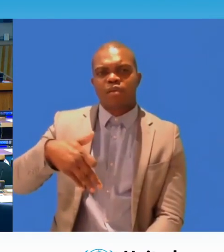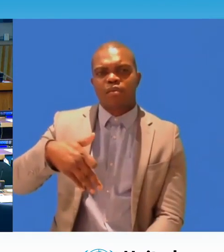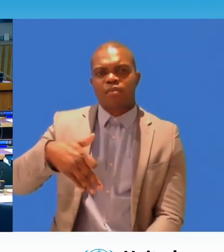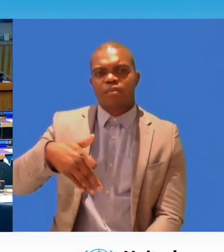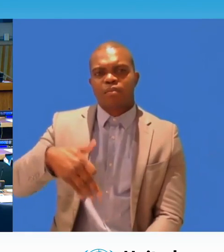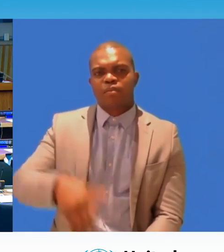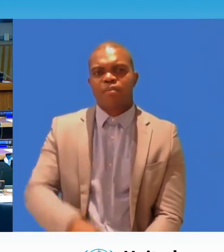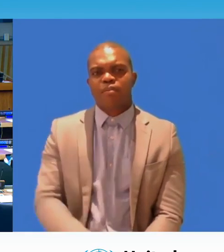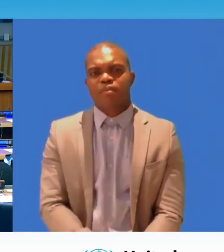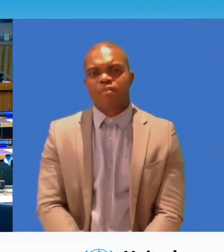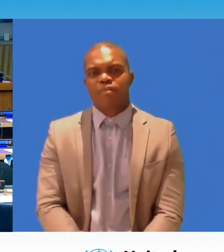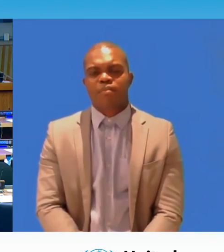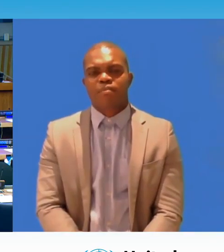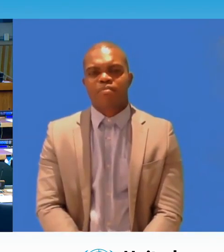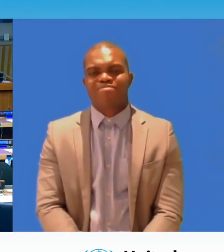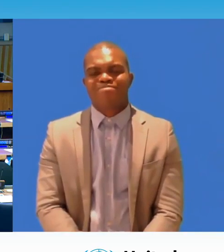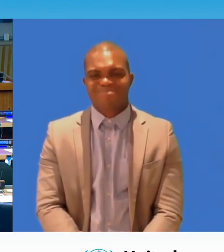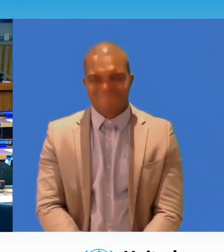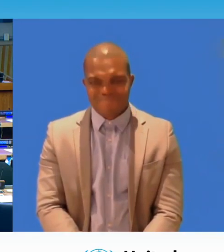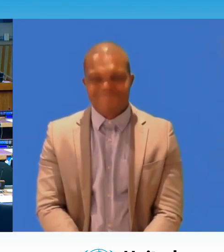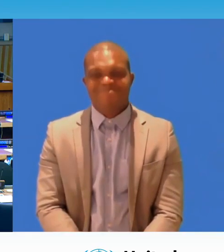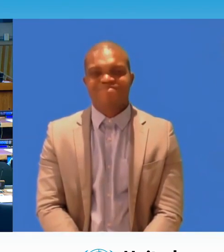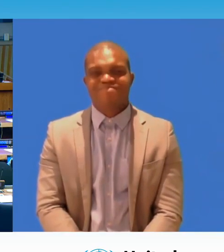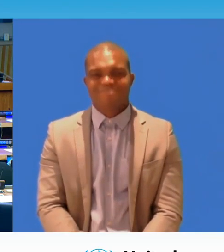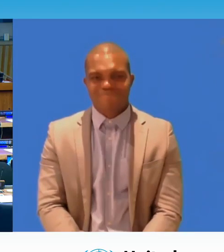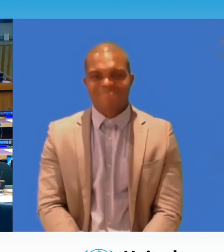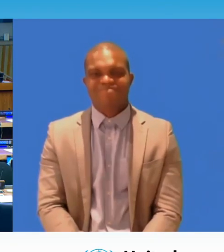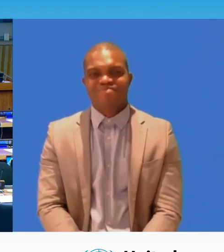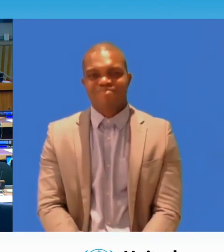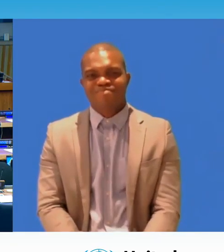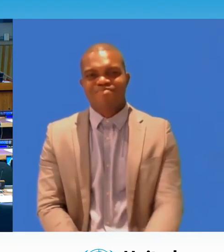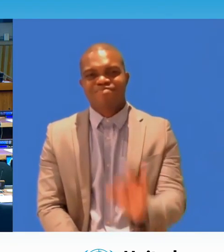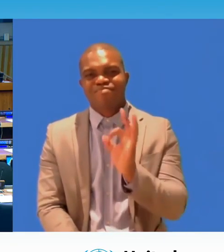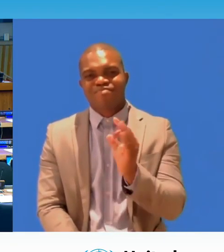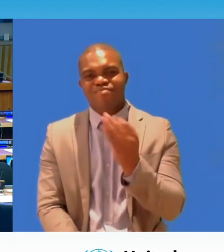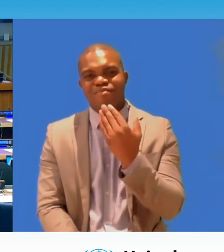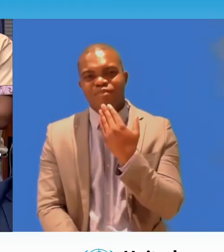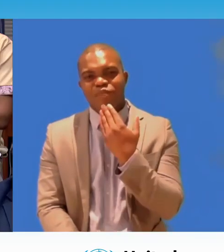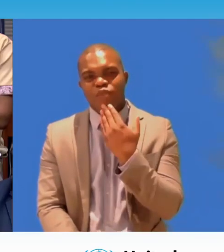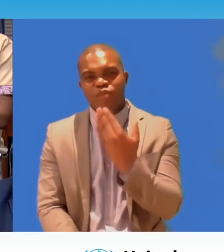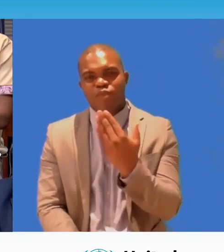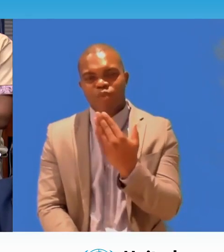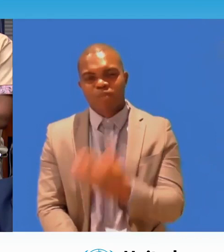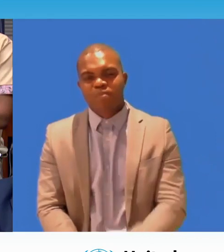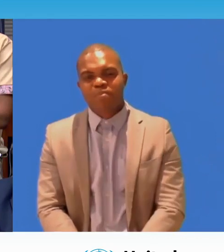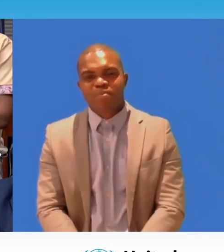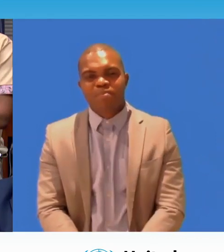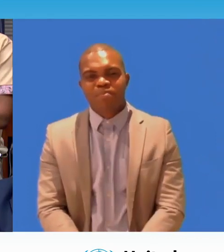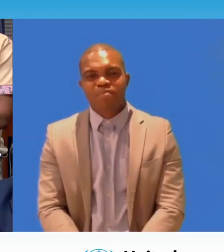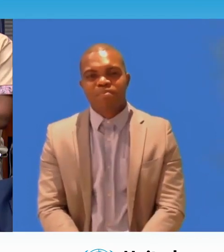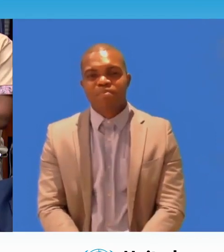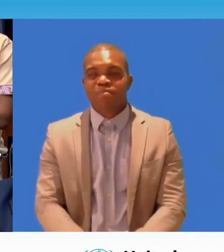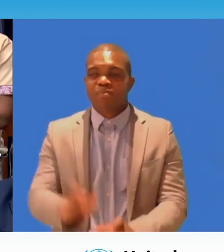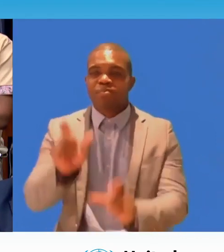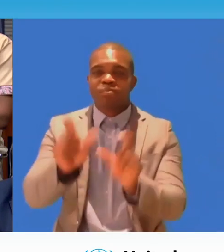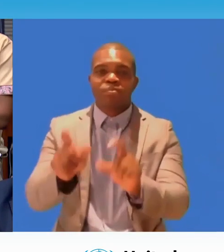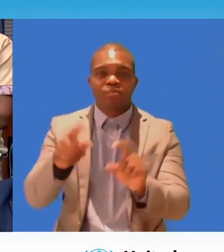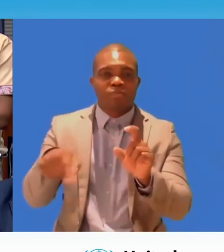SE um economic um inclusion of people with disabilities is a Cornerstone for economic